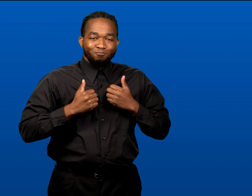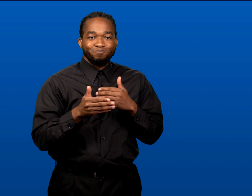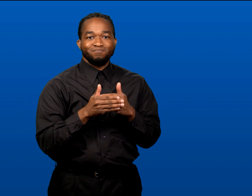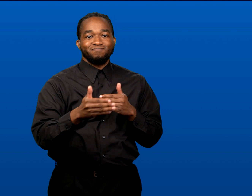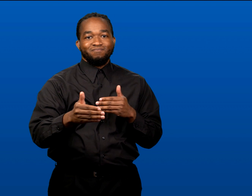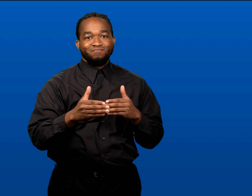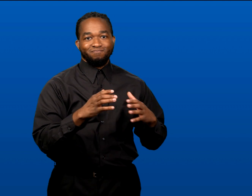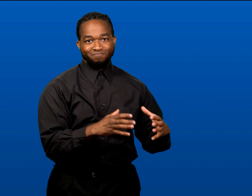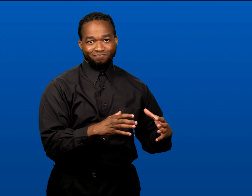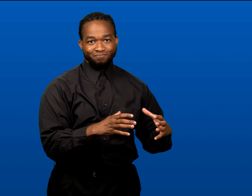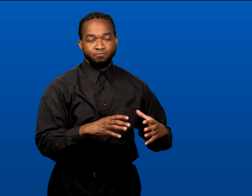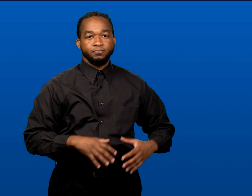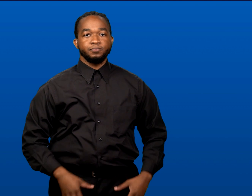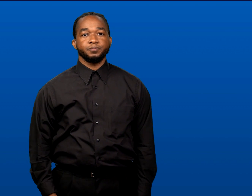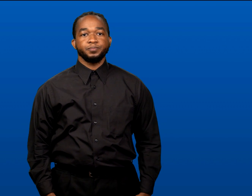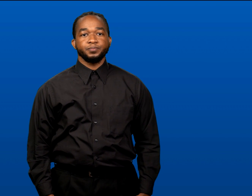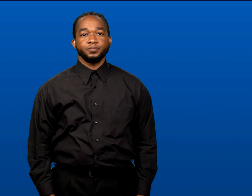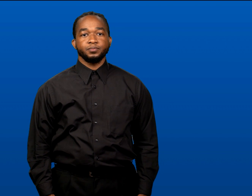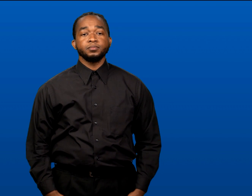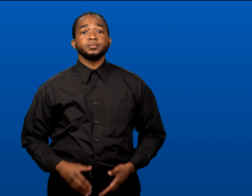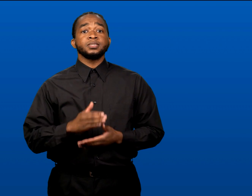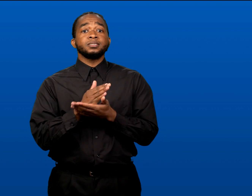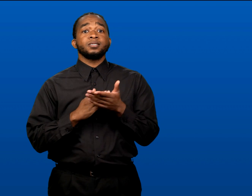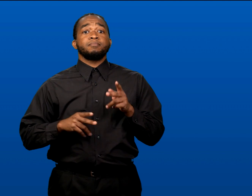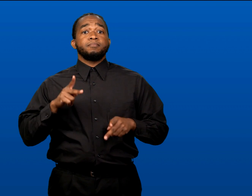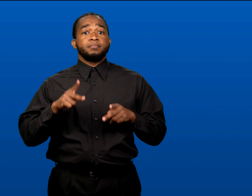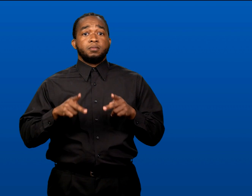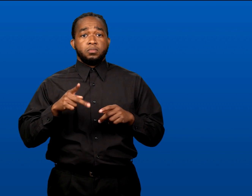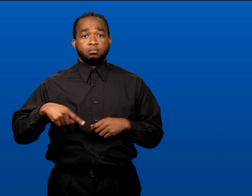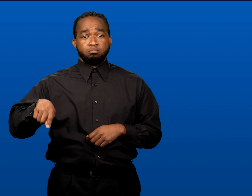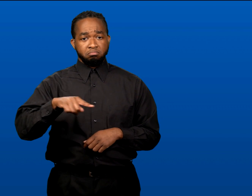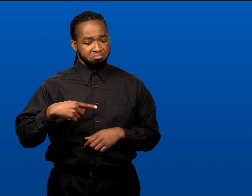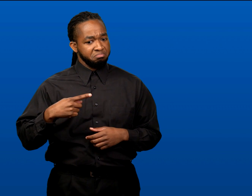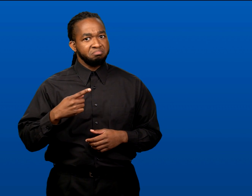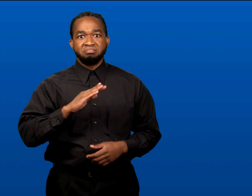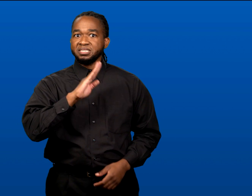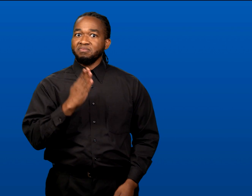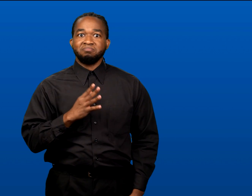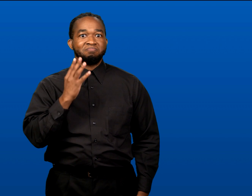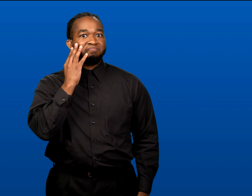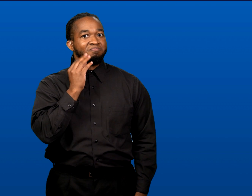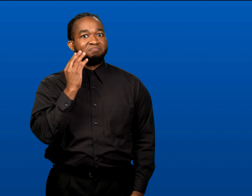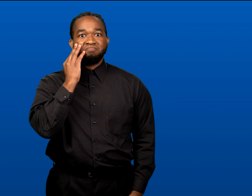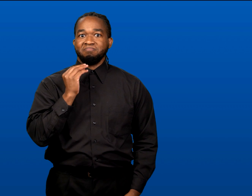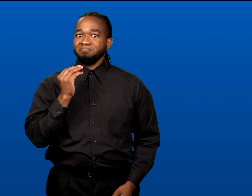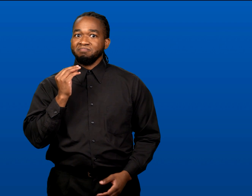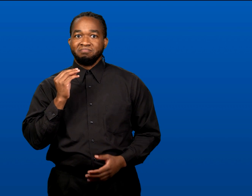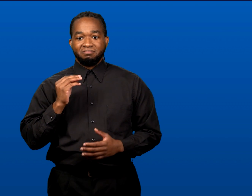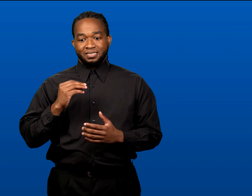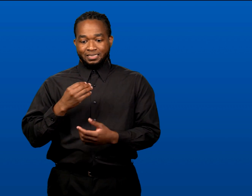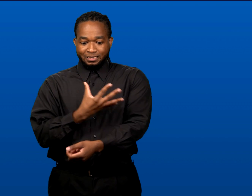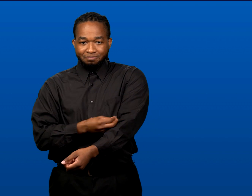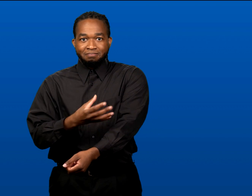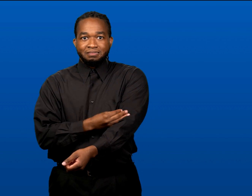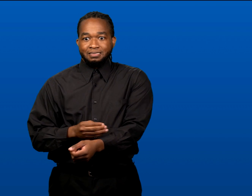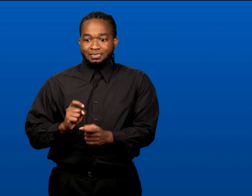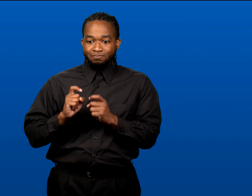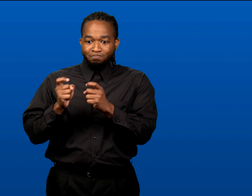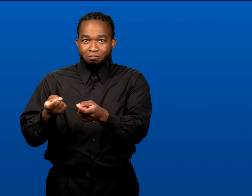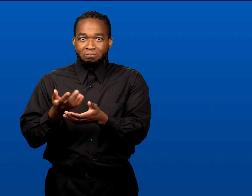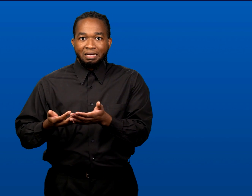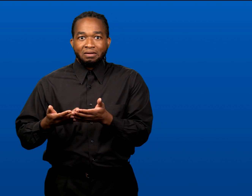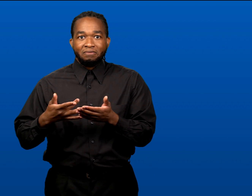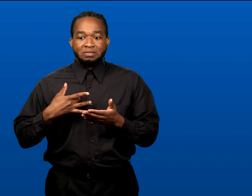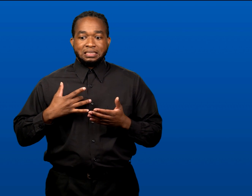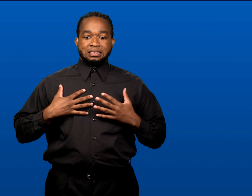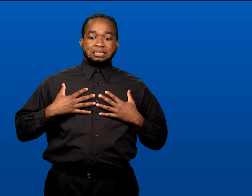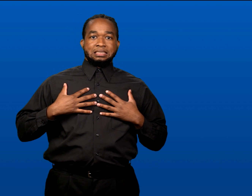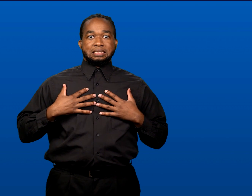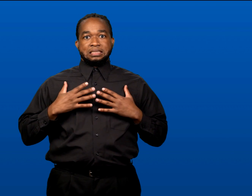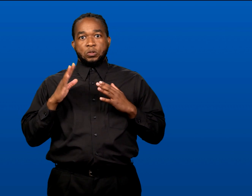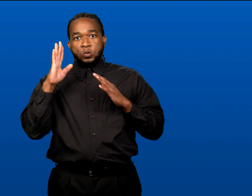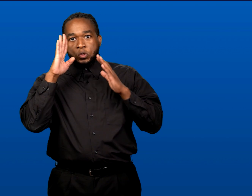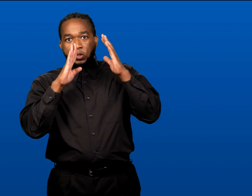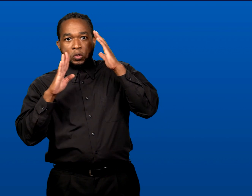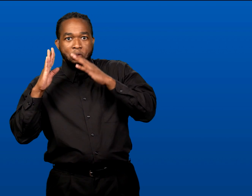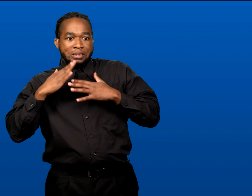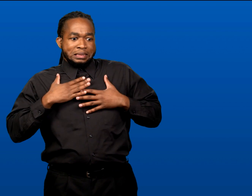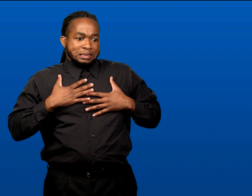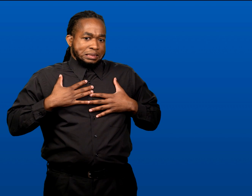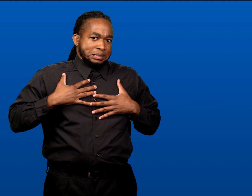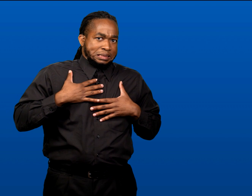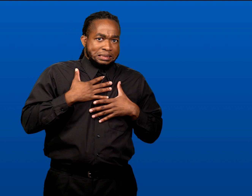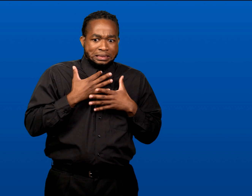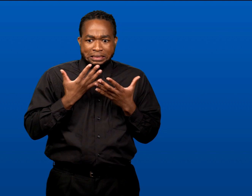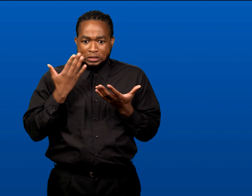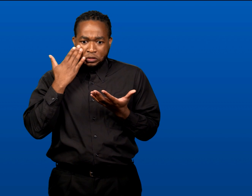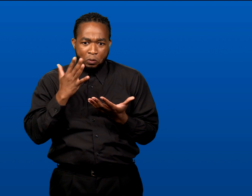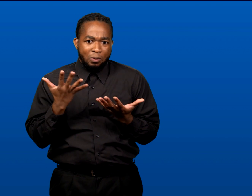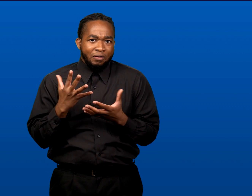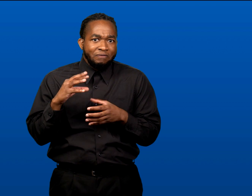of life. Some people who've never given blood before may be worried or scared about what's